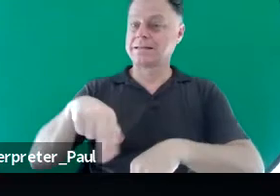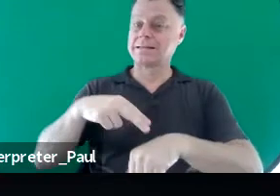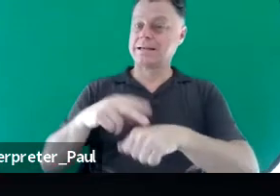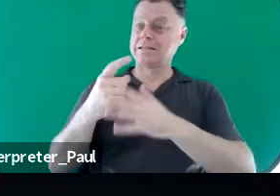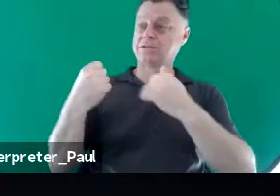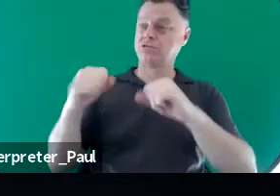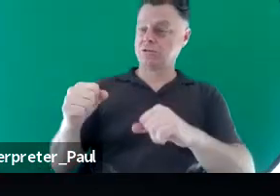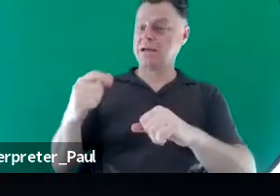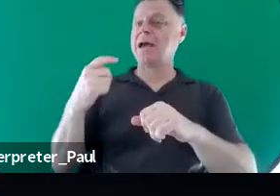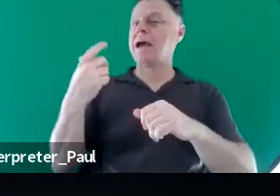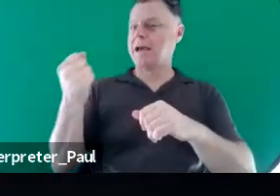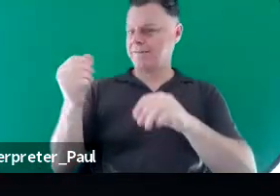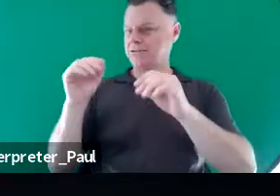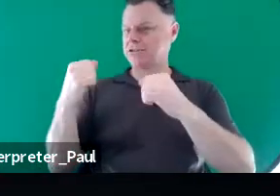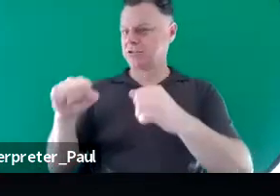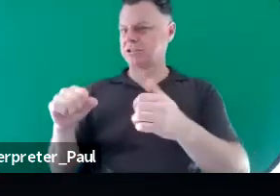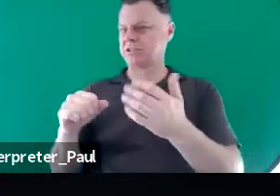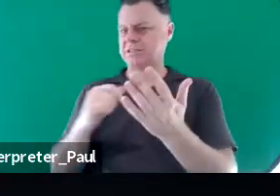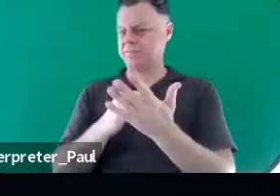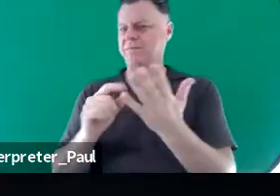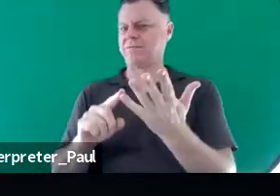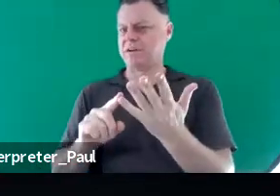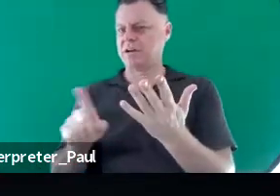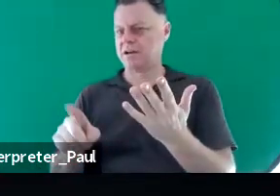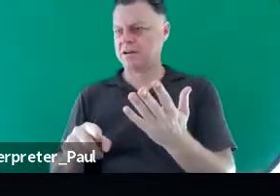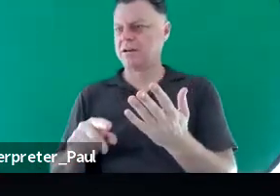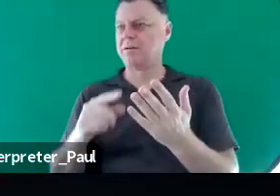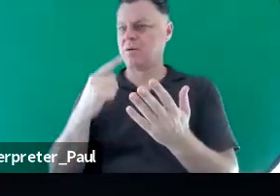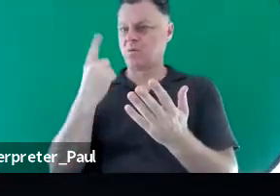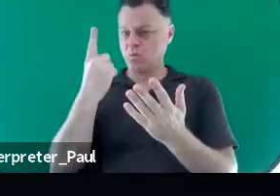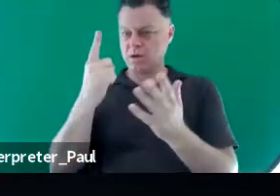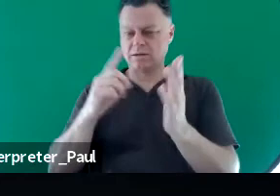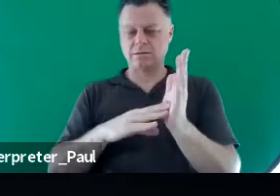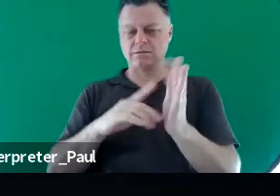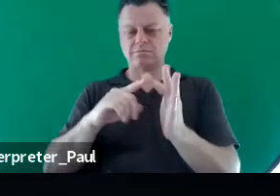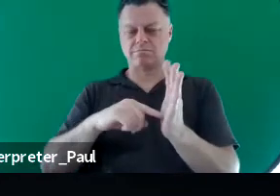education strategy but Lisa you mentioned there's only one metric that’s been developed for that